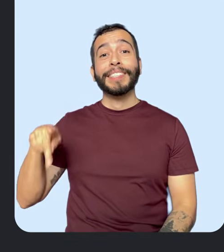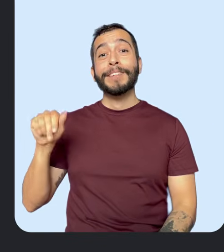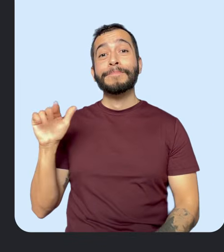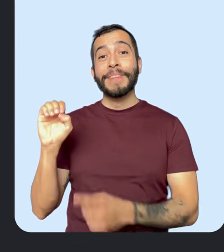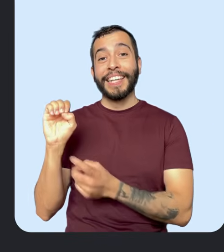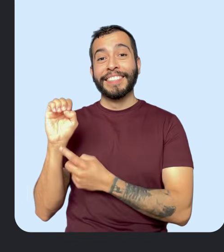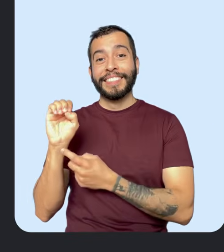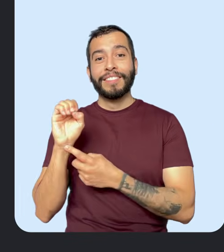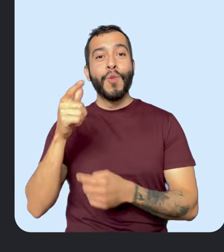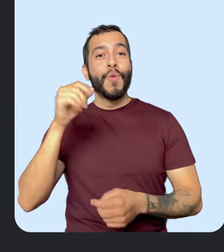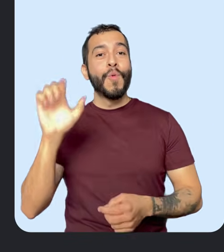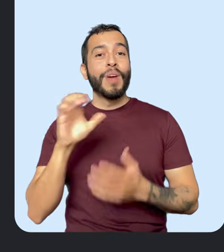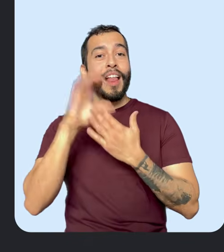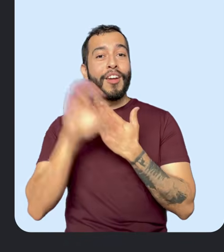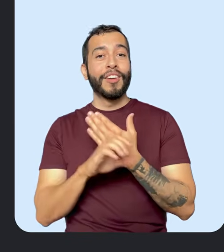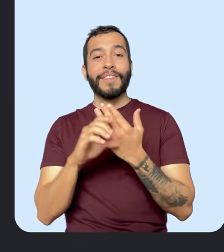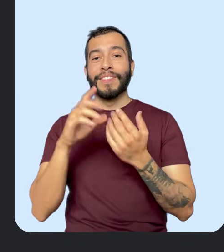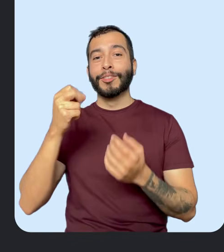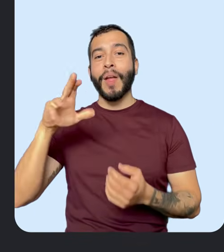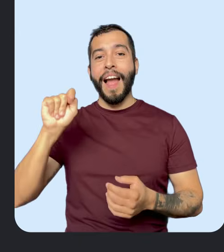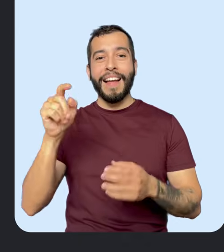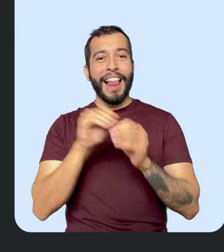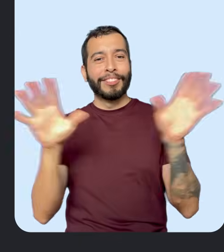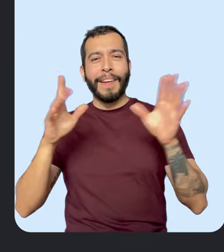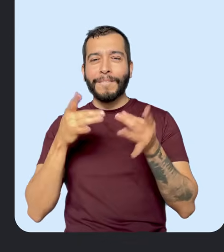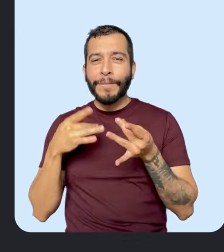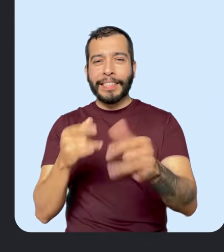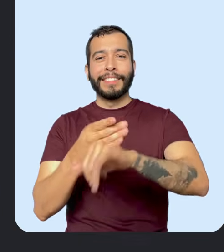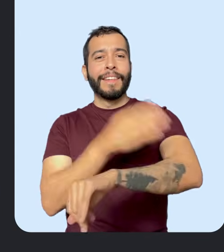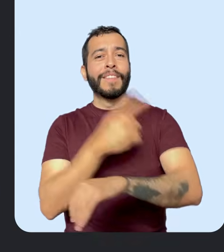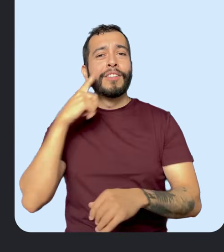In Workspace, new Google Calendar Shortcuts were launched to improve efficiency for screen reader users.